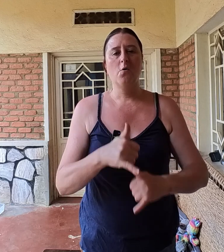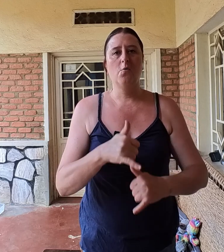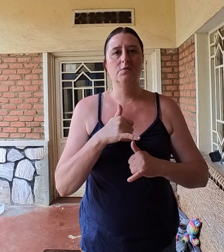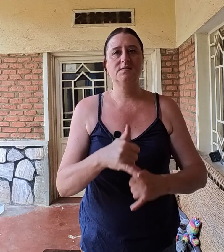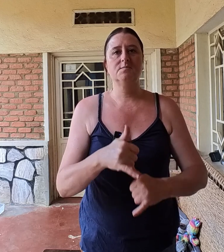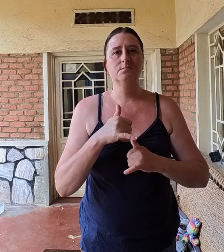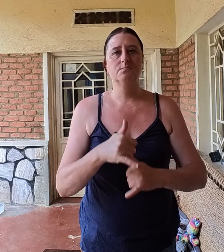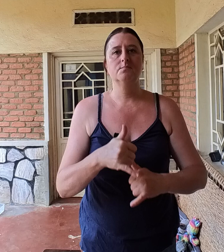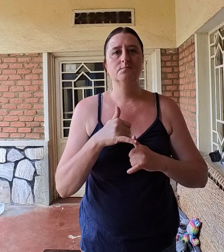Horse.